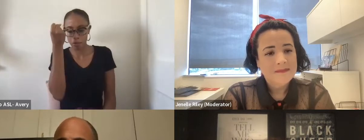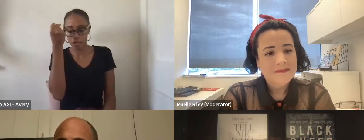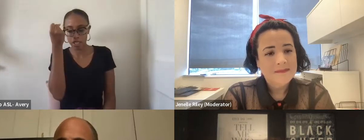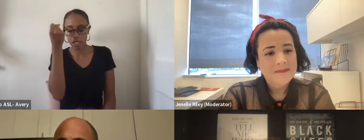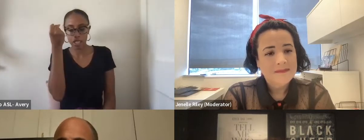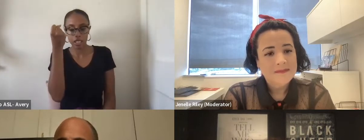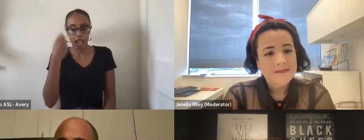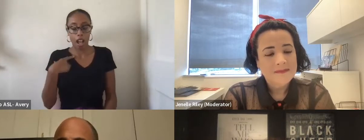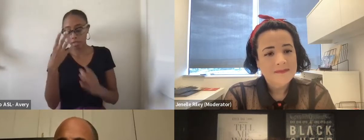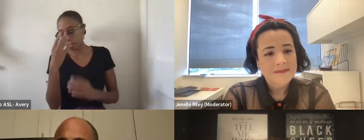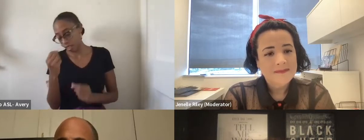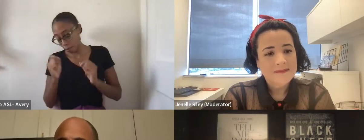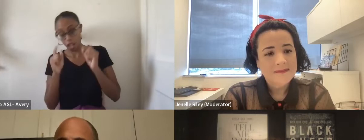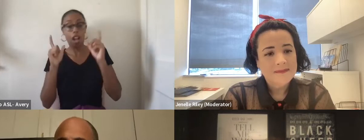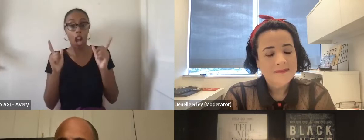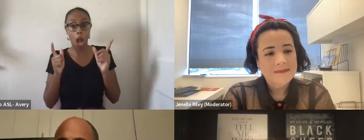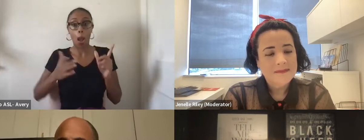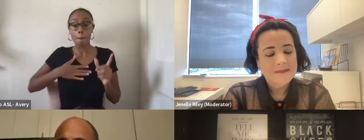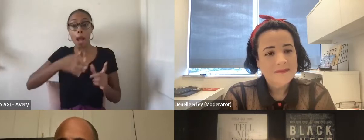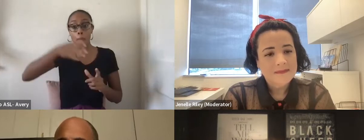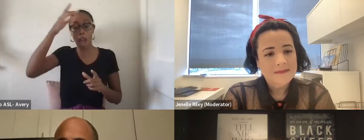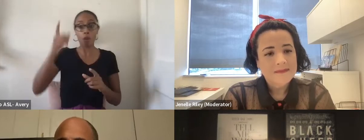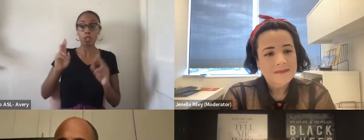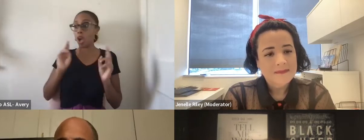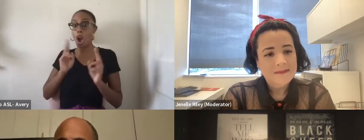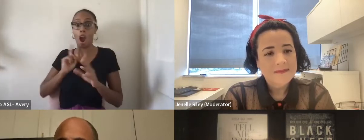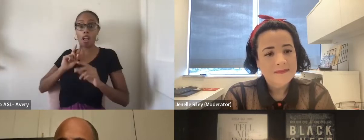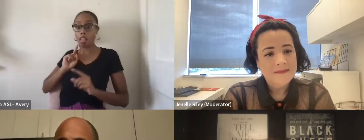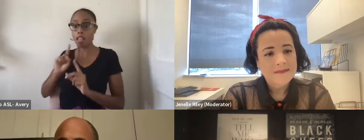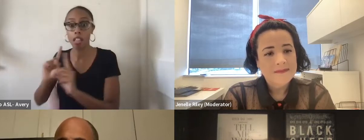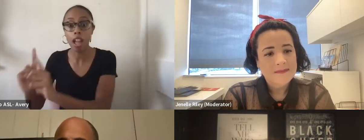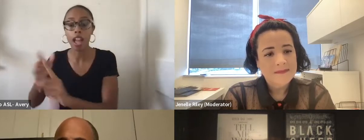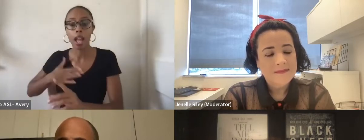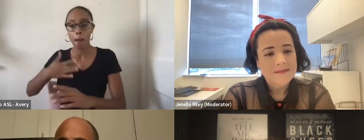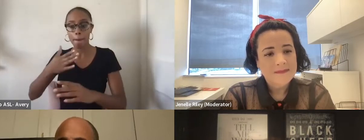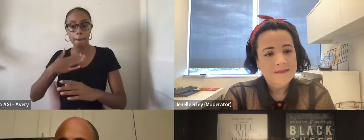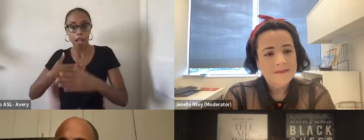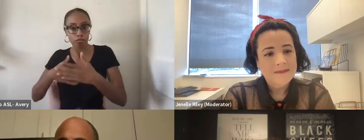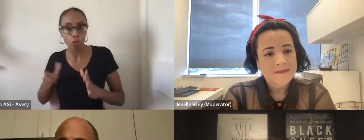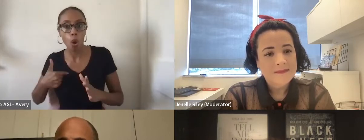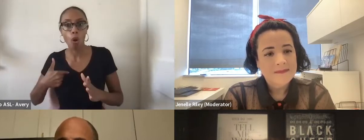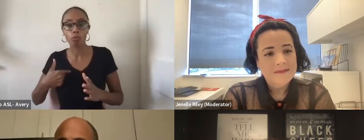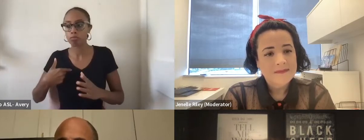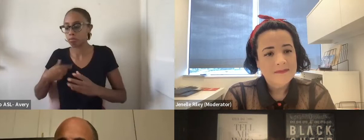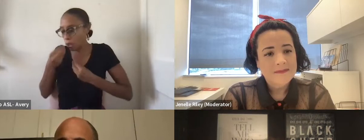and telling me Diana died and sitting with the rest of my family around the TV and for hours and